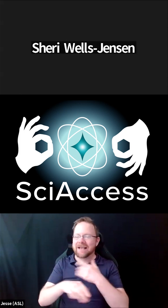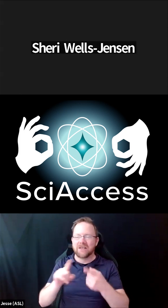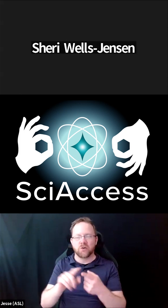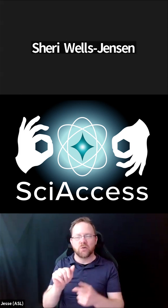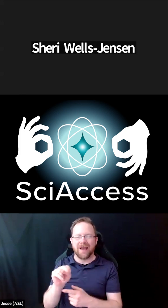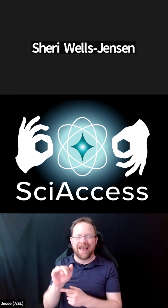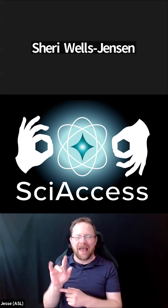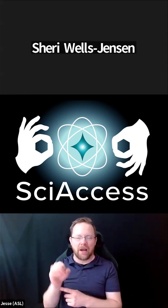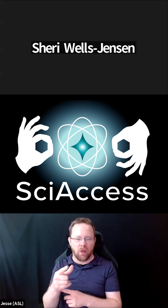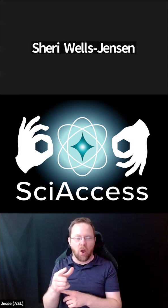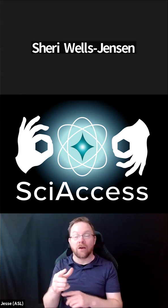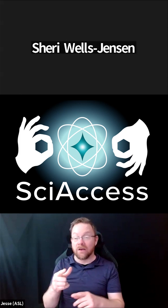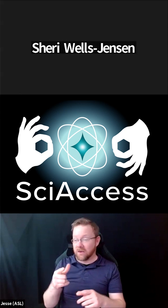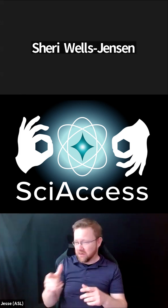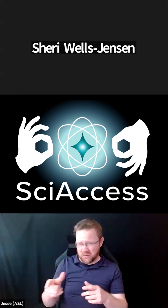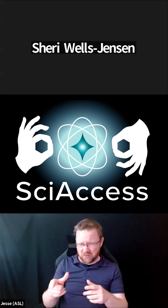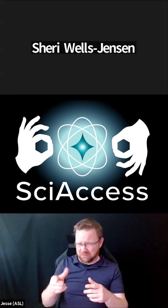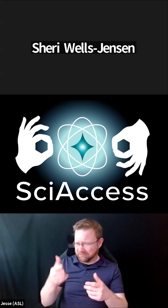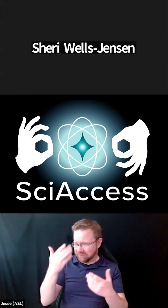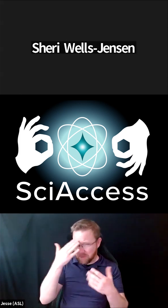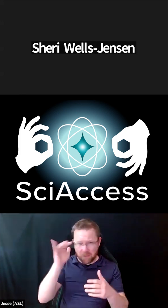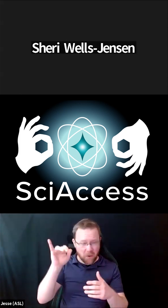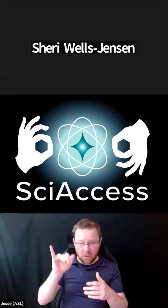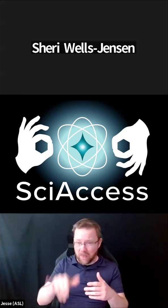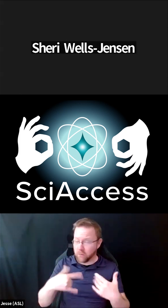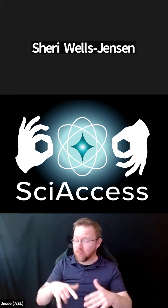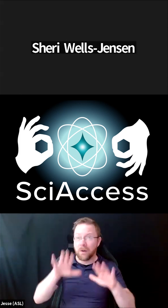done in the aerospace community, analog is set up